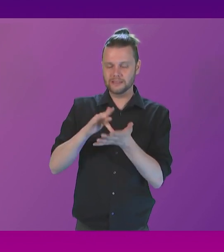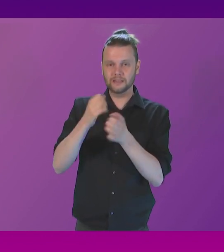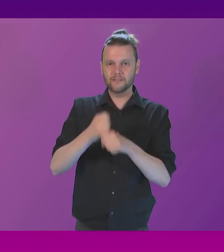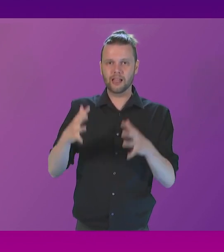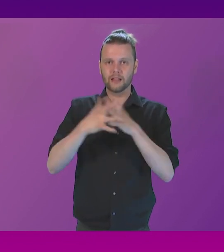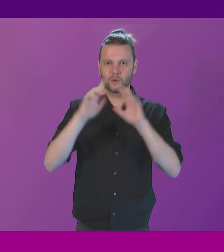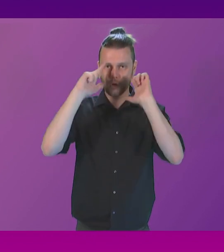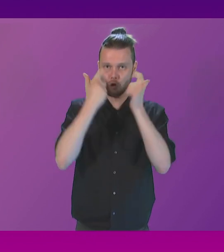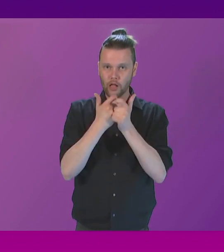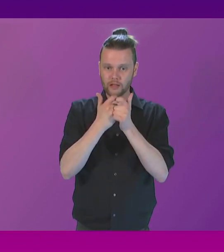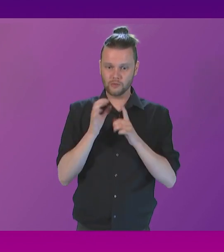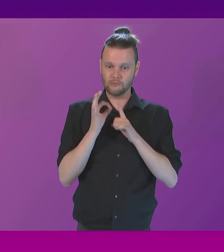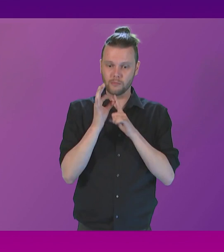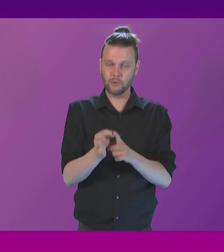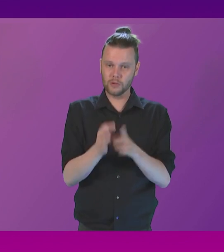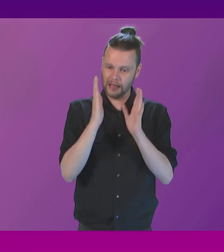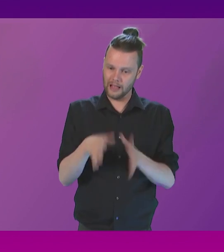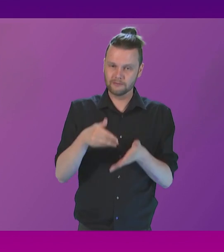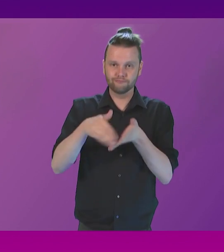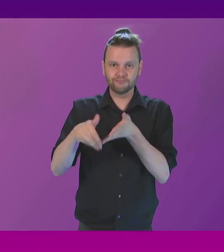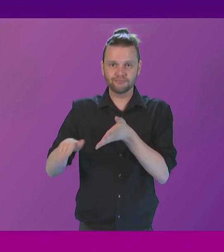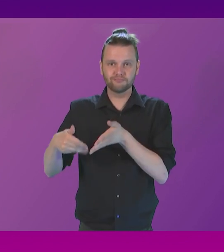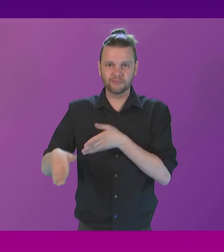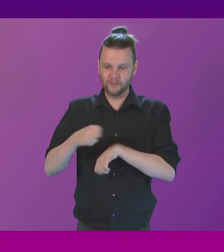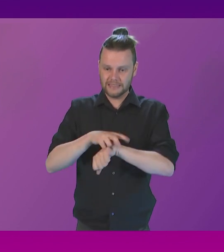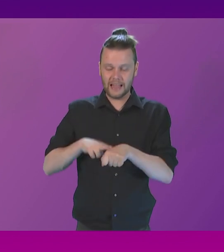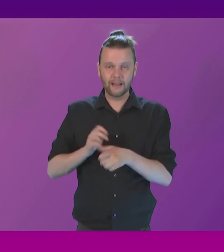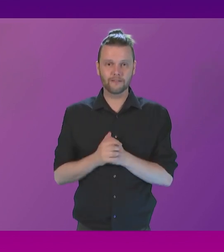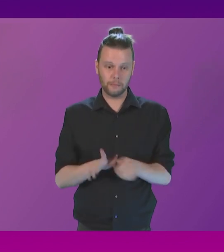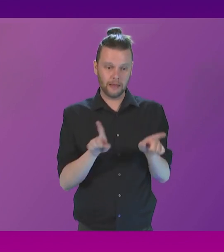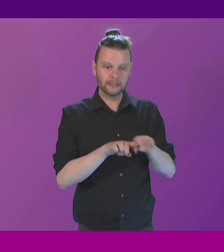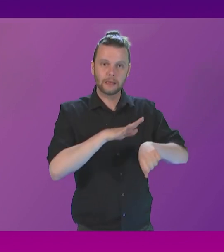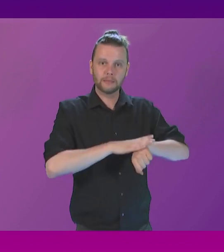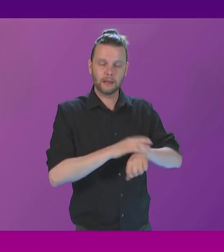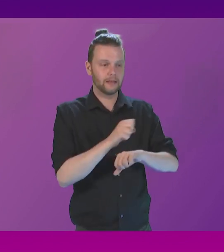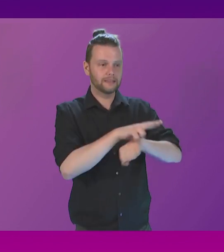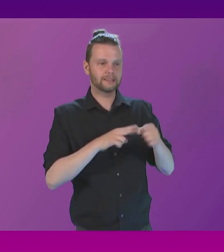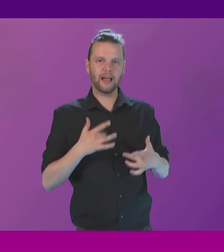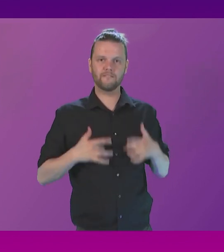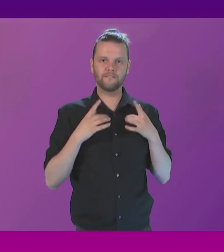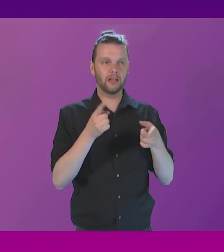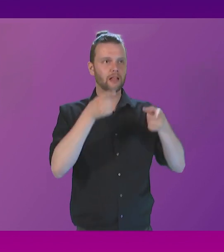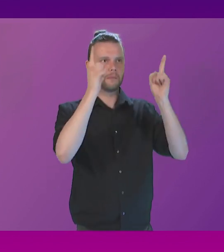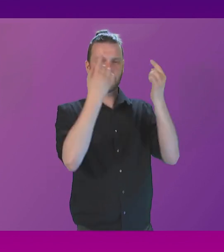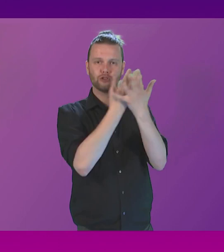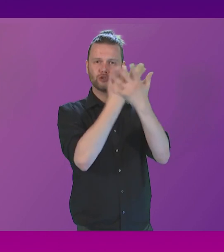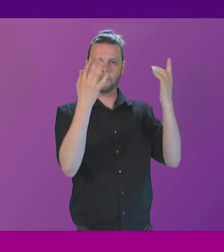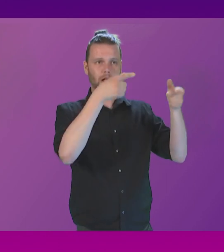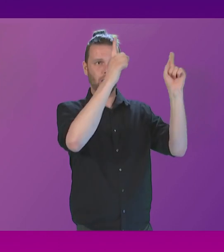which is proposing compulsory redundancies among staff while the staff feel that the senior management is top heavy and overly paid?